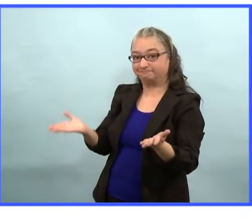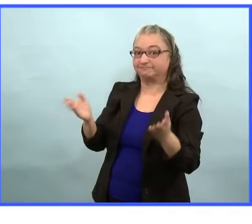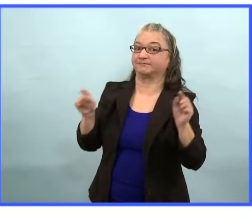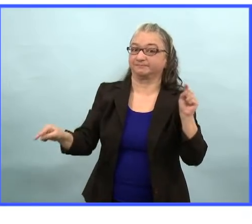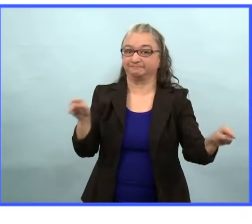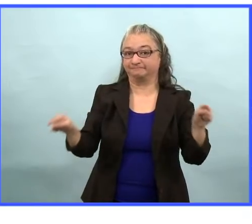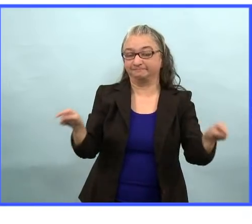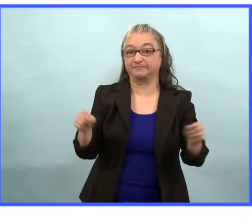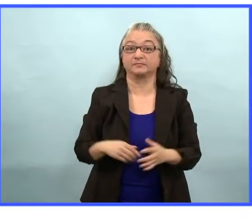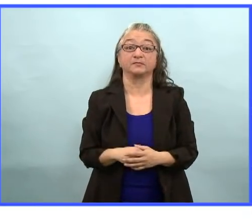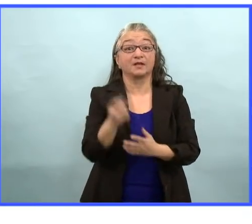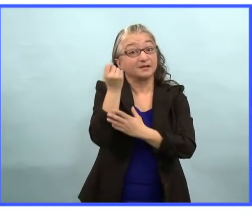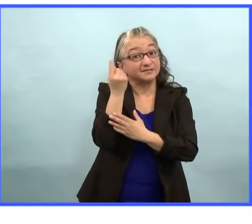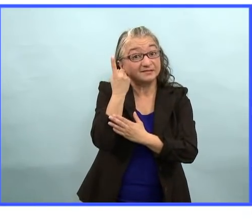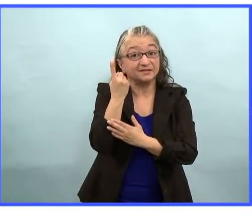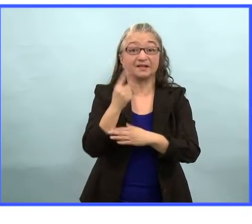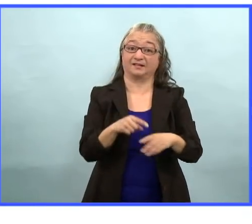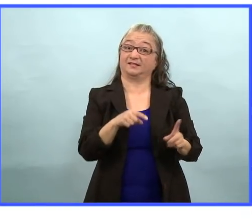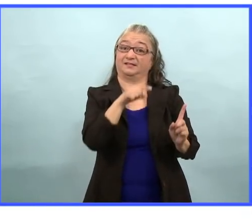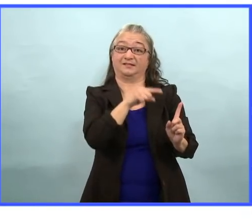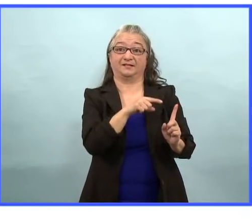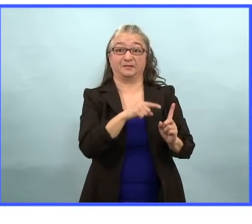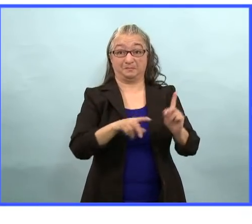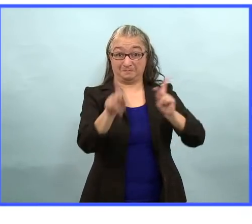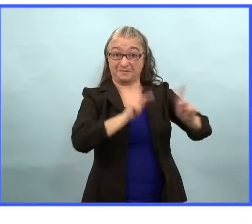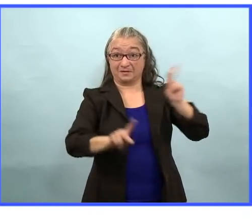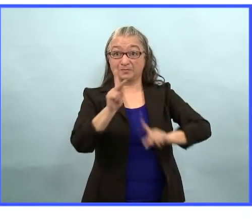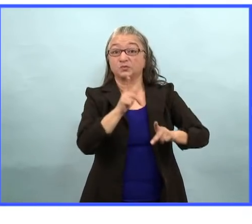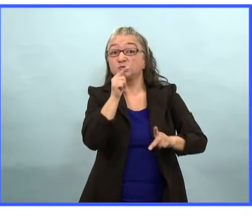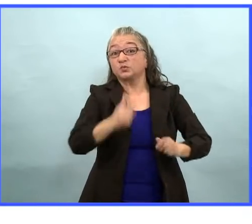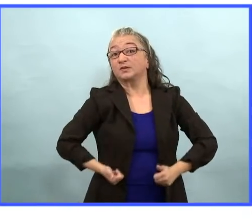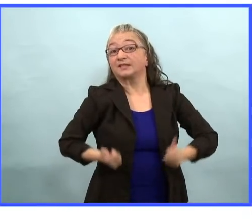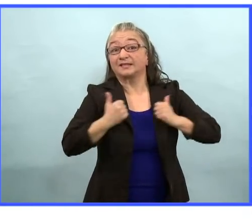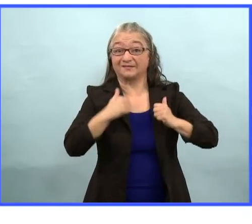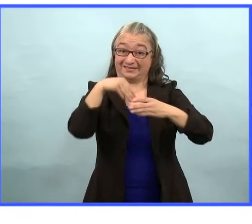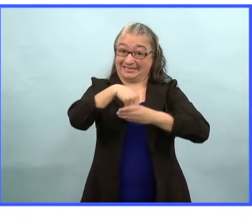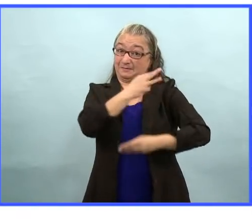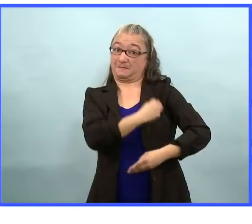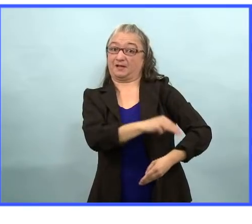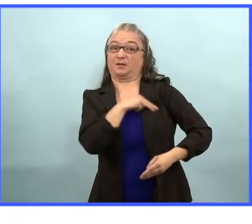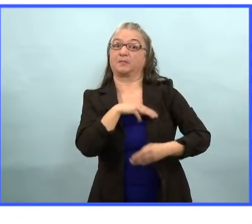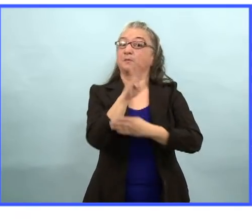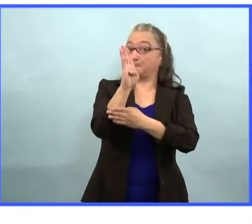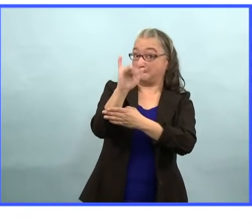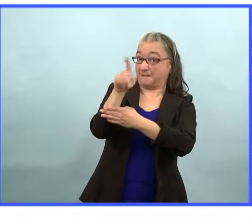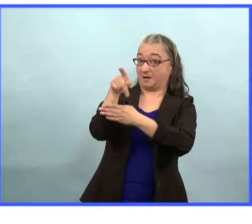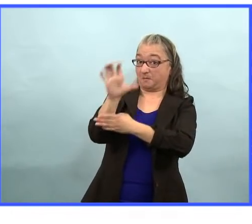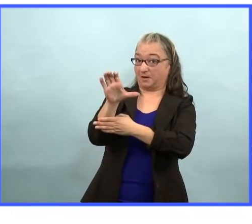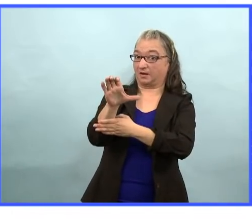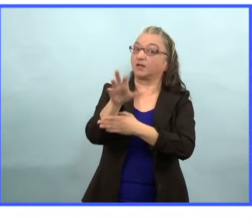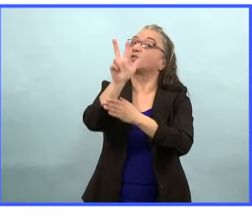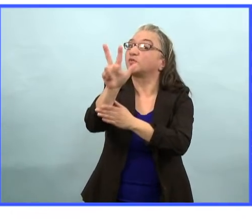about 36 of our population all things being equal we would anticipate that the red bars would be